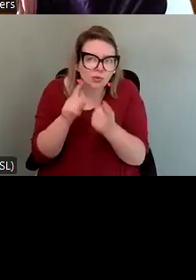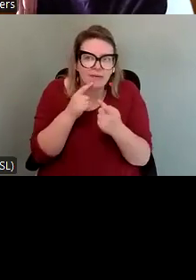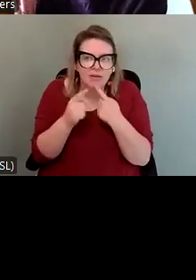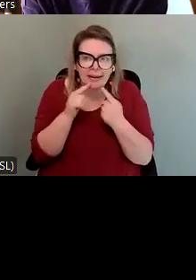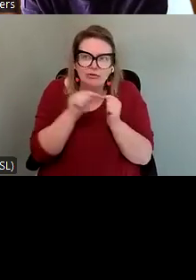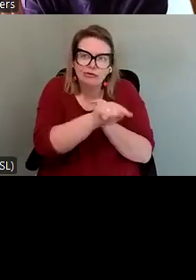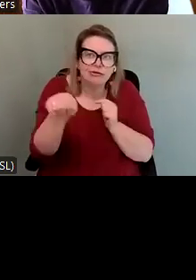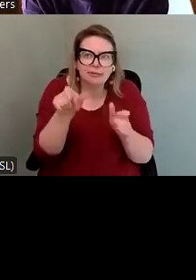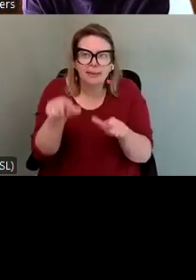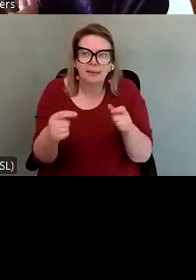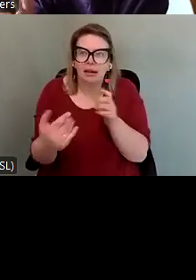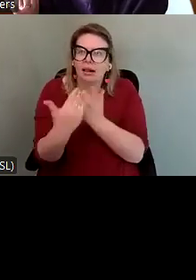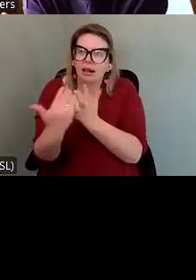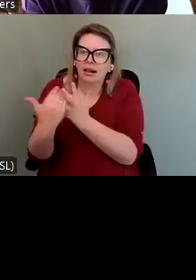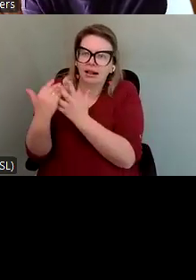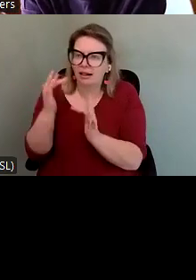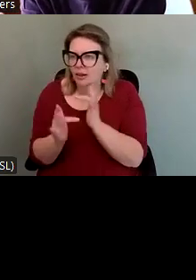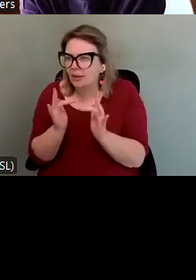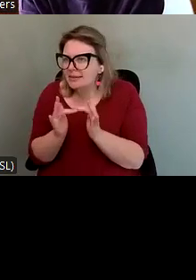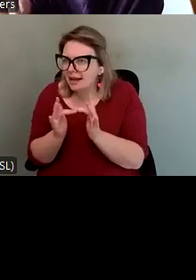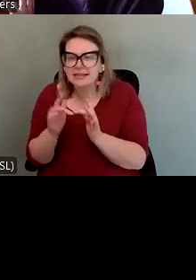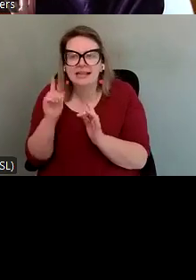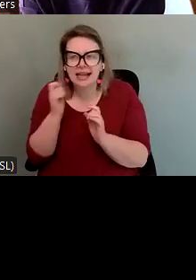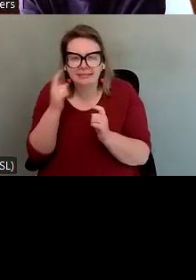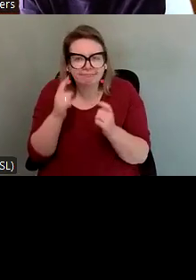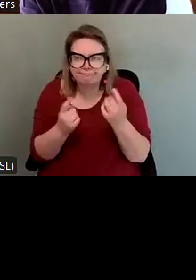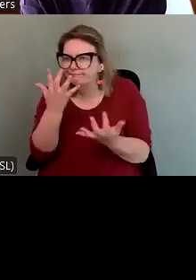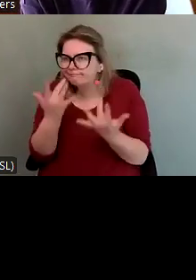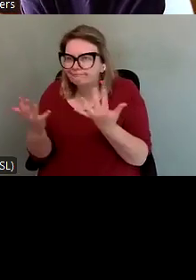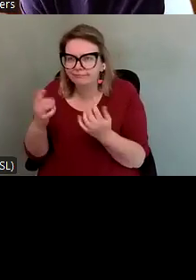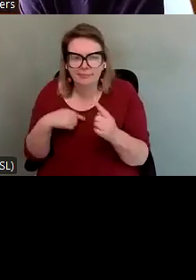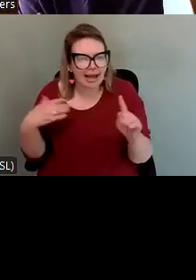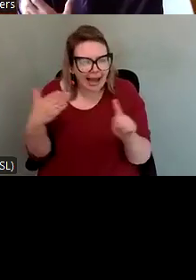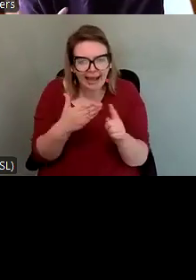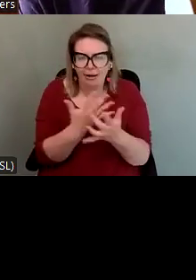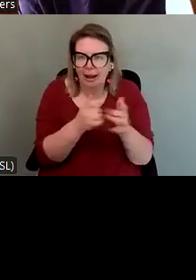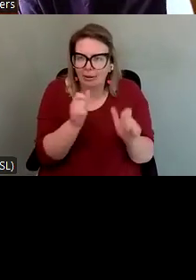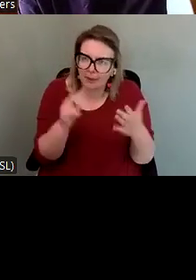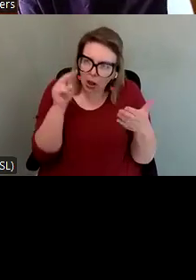You can set up conversions for different objectives that you want to achieve. As I said before,